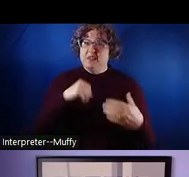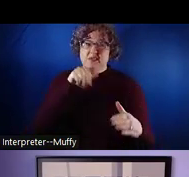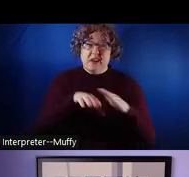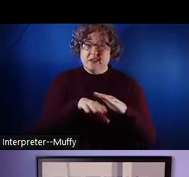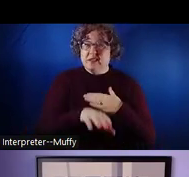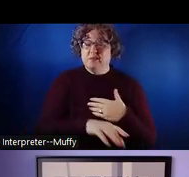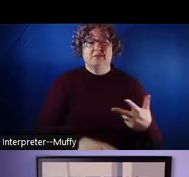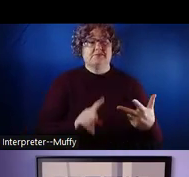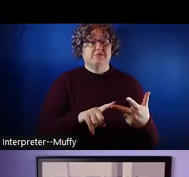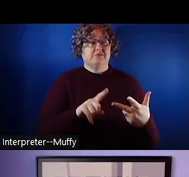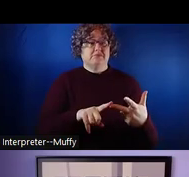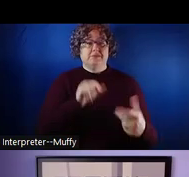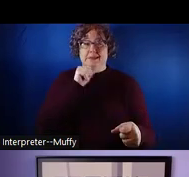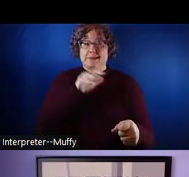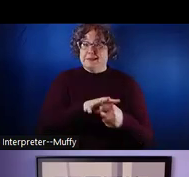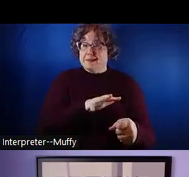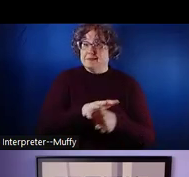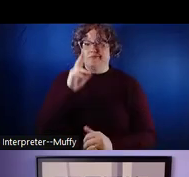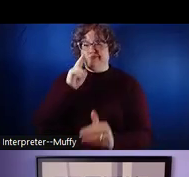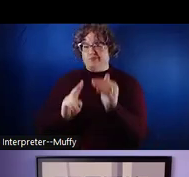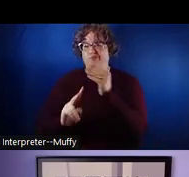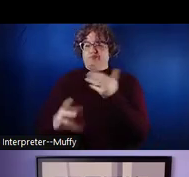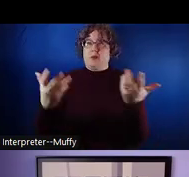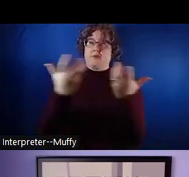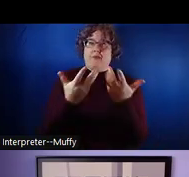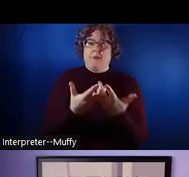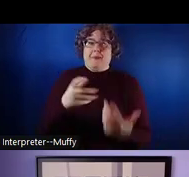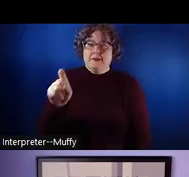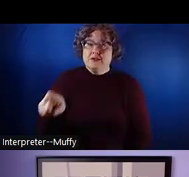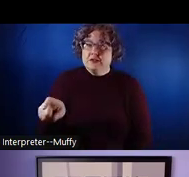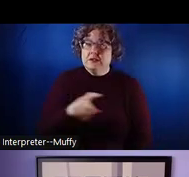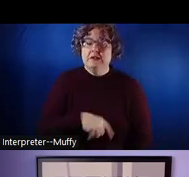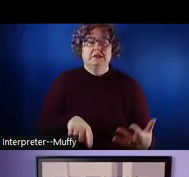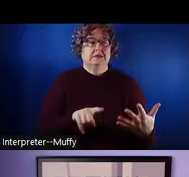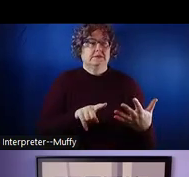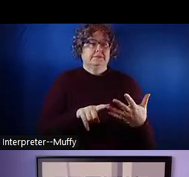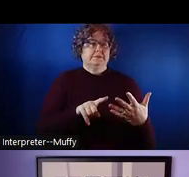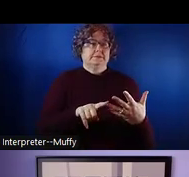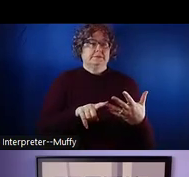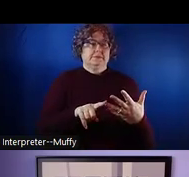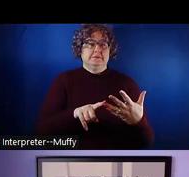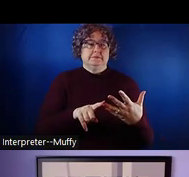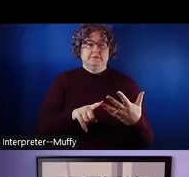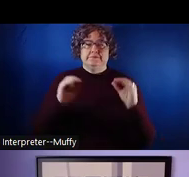inadequate anticipation of accommodation needs, absence of disability perspectives